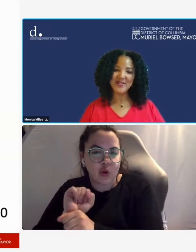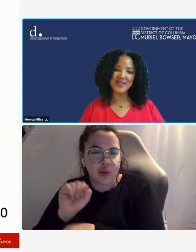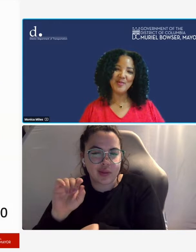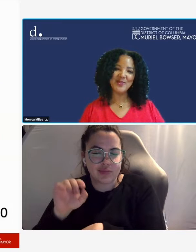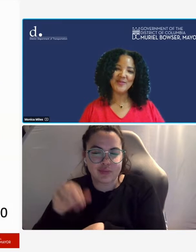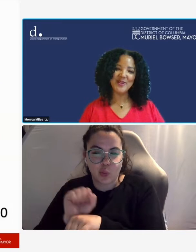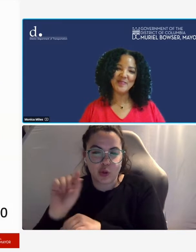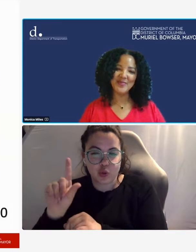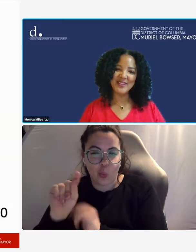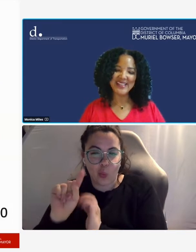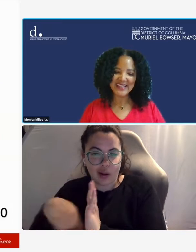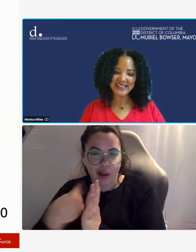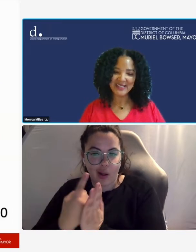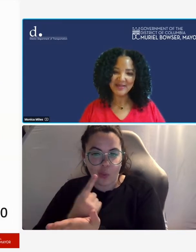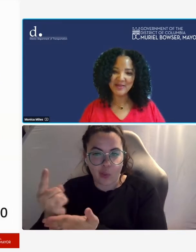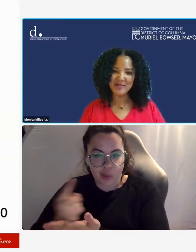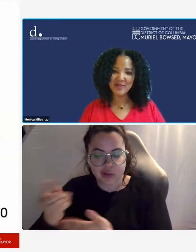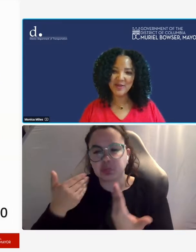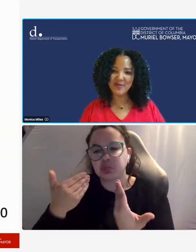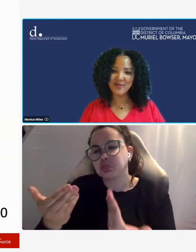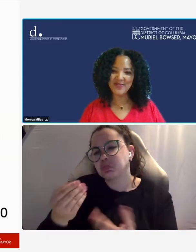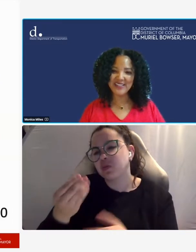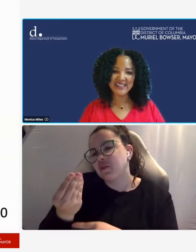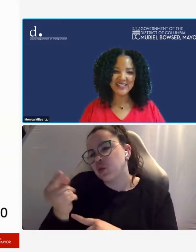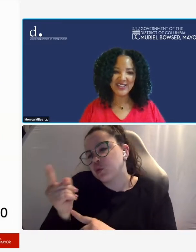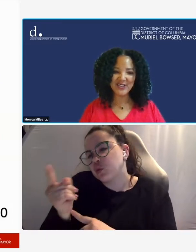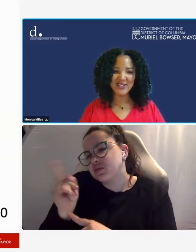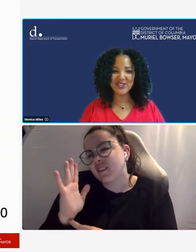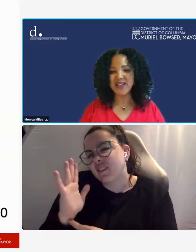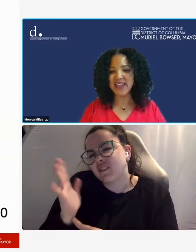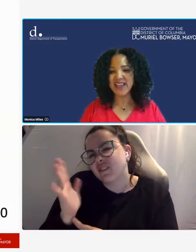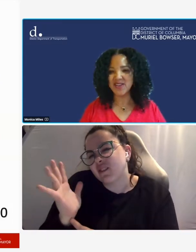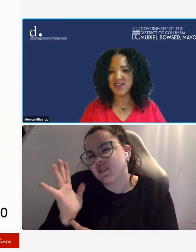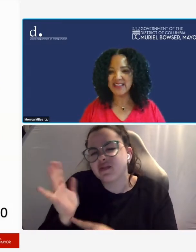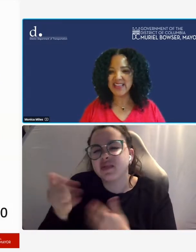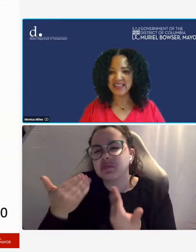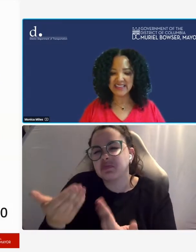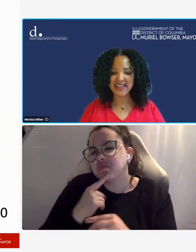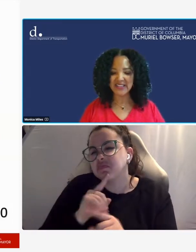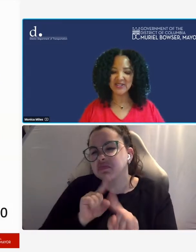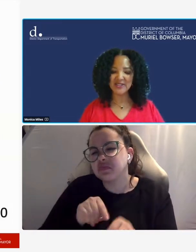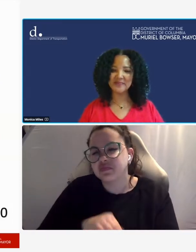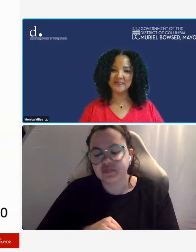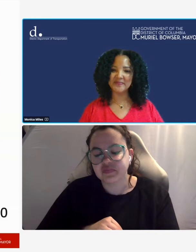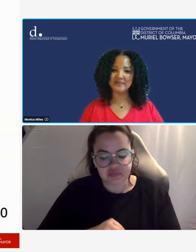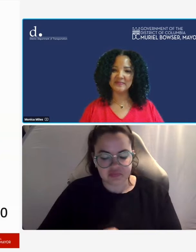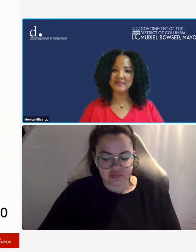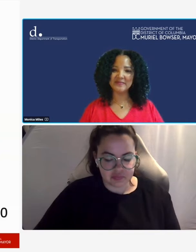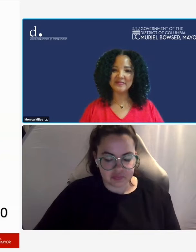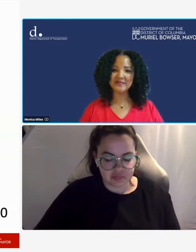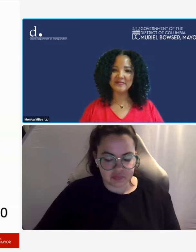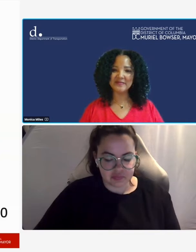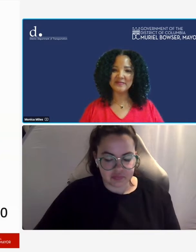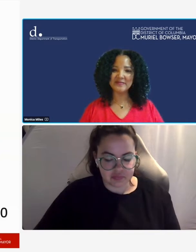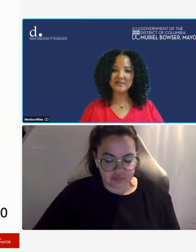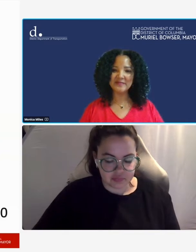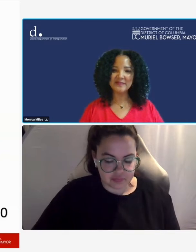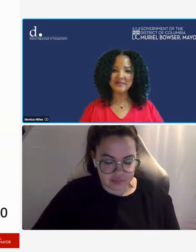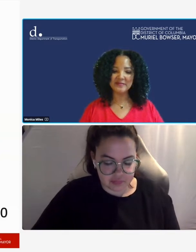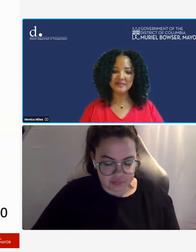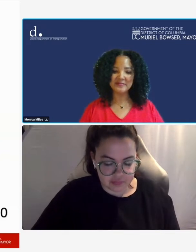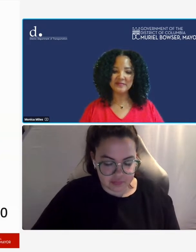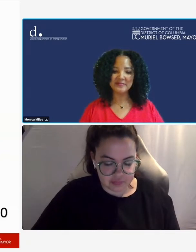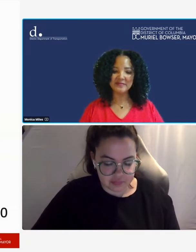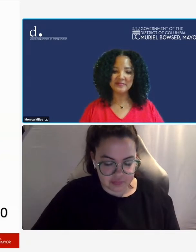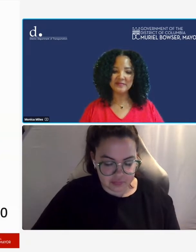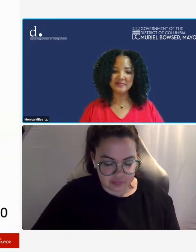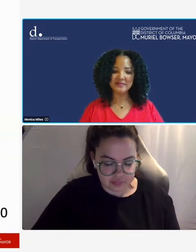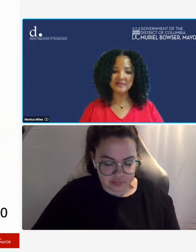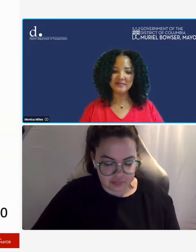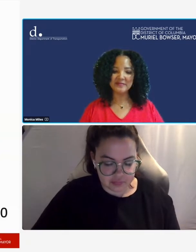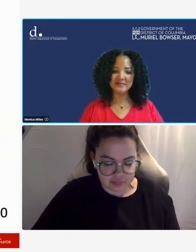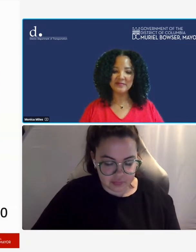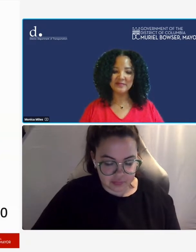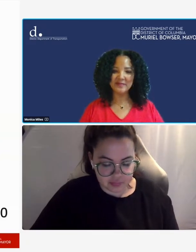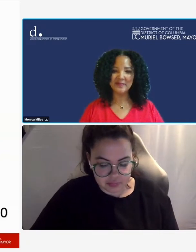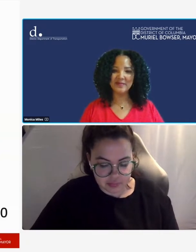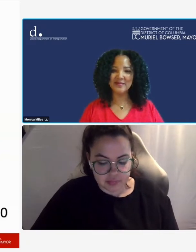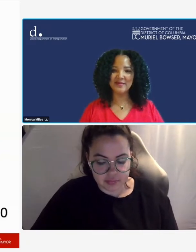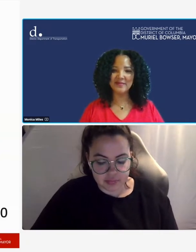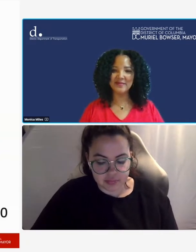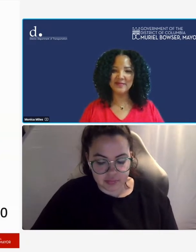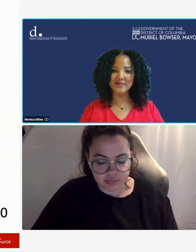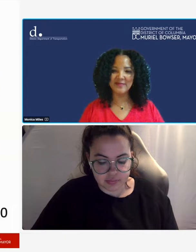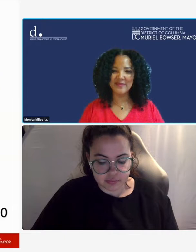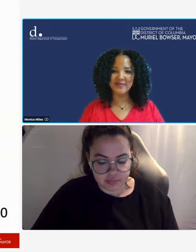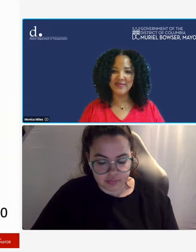a couple of um seconds maybe five seconds or so to try to calculate that that answer